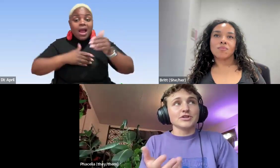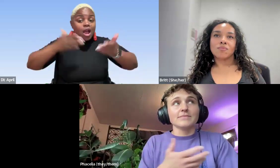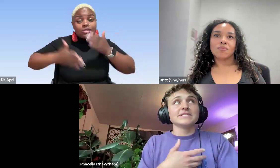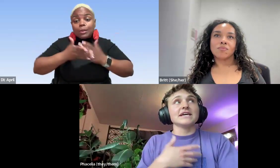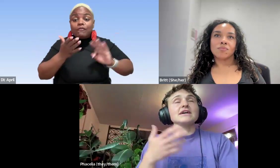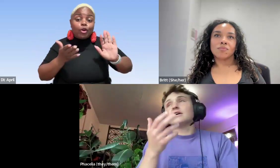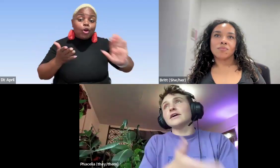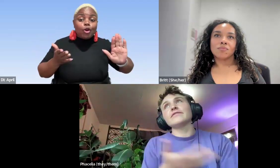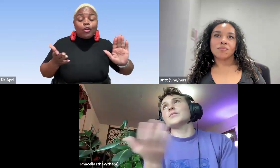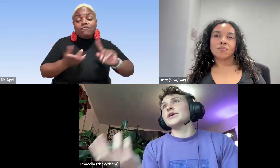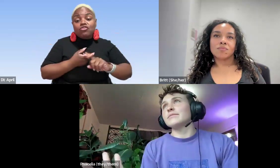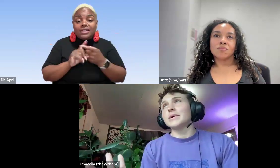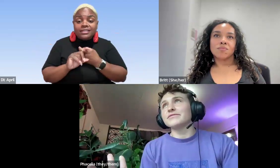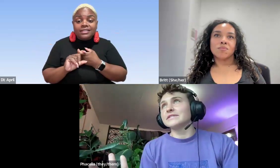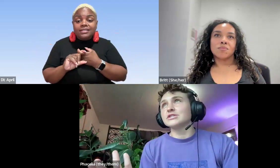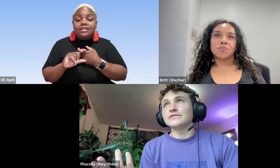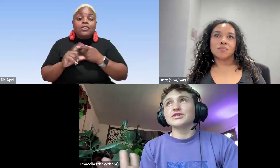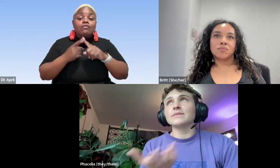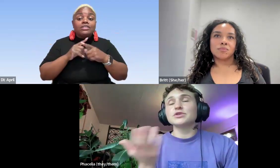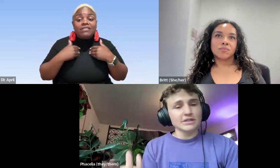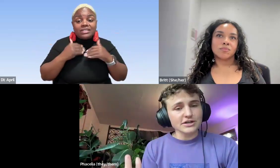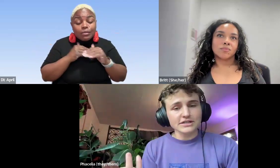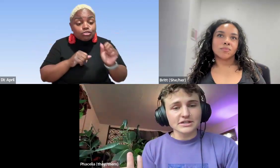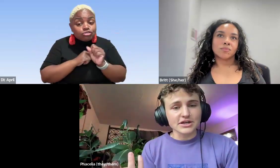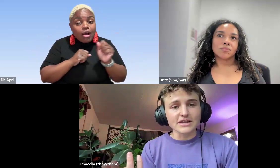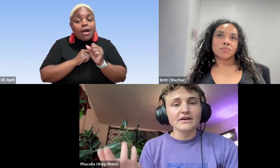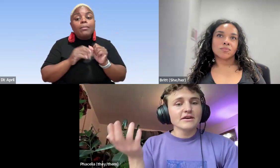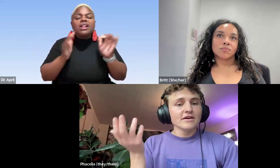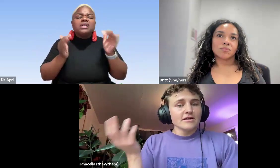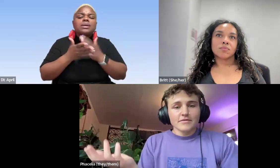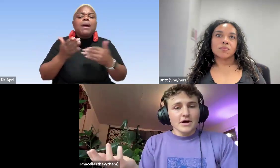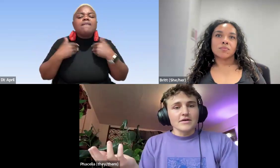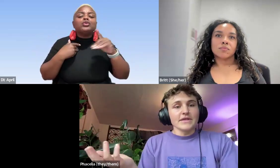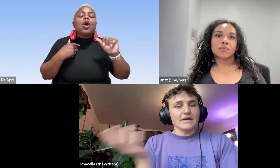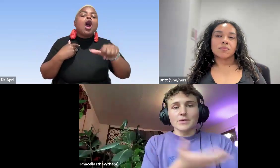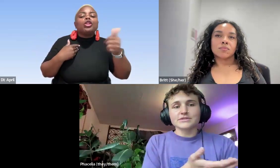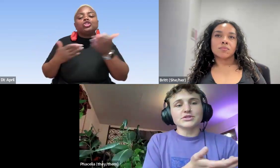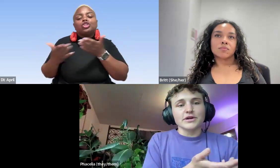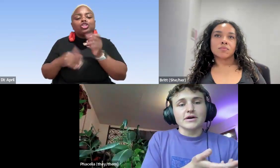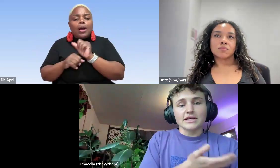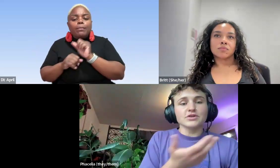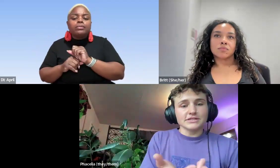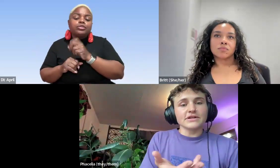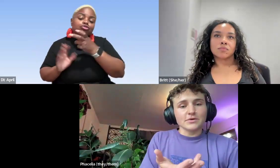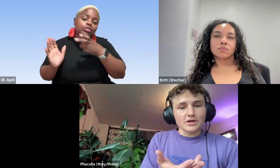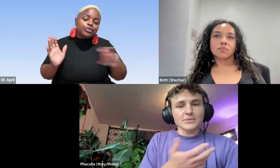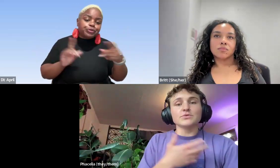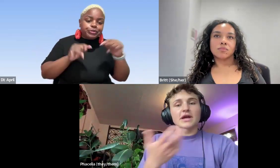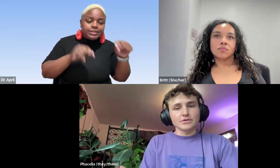stable jobs, they, a lot of them were working public-facing service jobs, couldn't transition, um, then were able to join a, like, trans-friendly workspace,